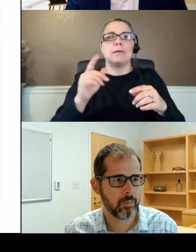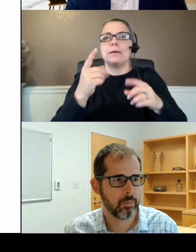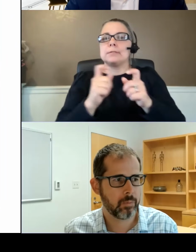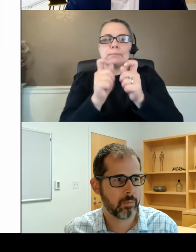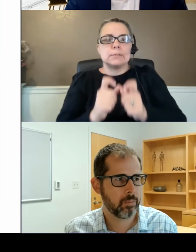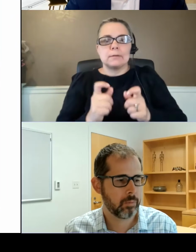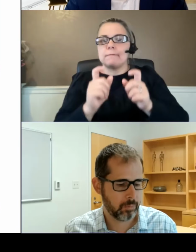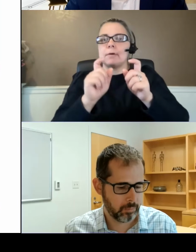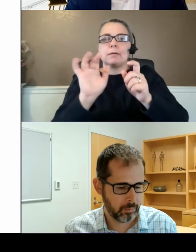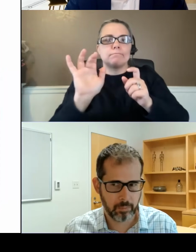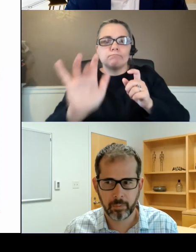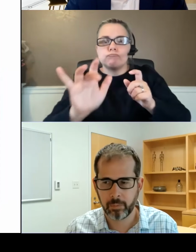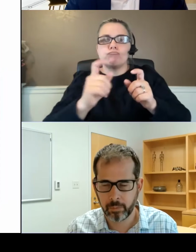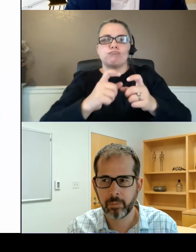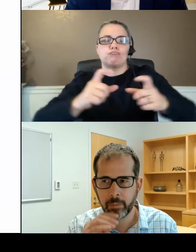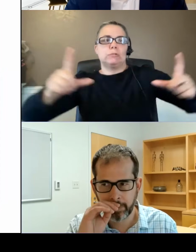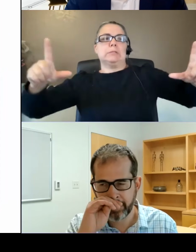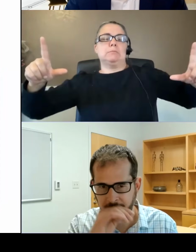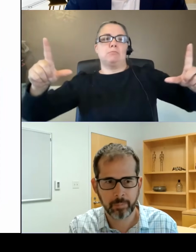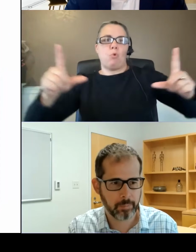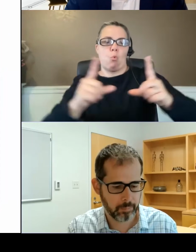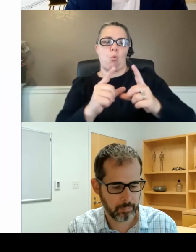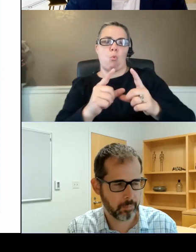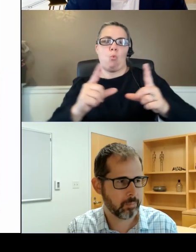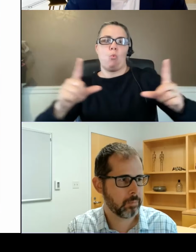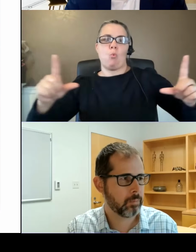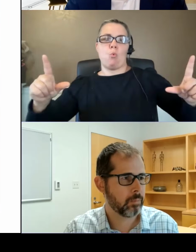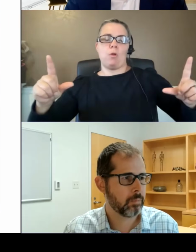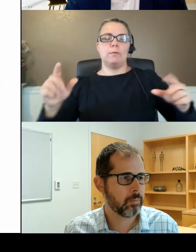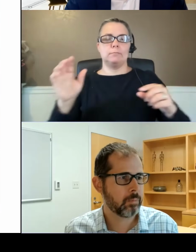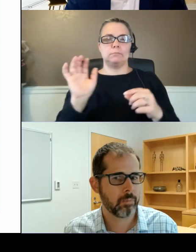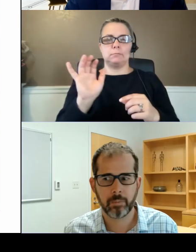things in a menu. Those are the kind of things to be looking for, I think, more importantly